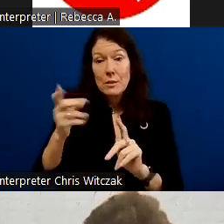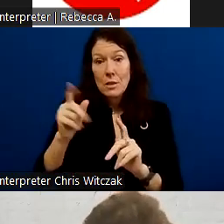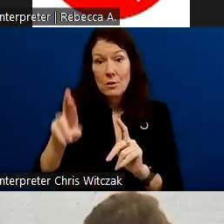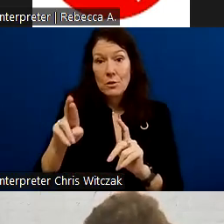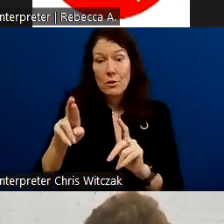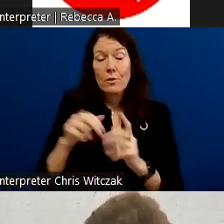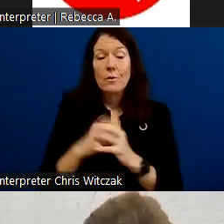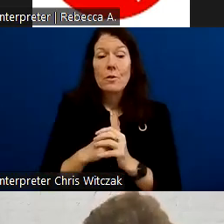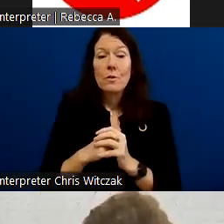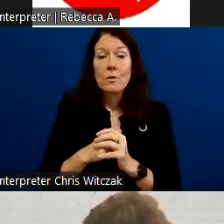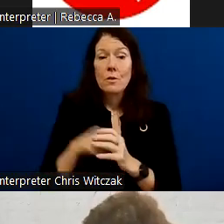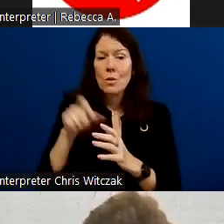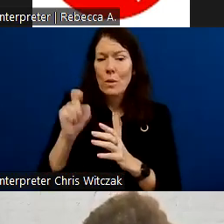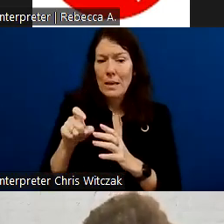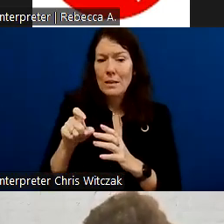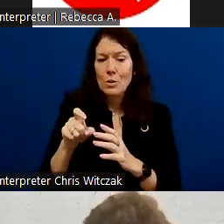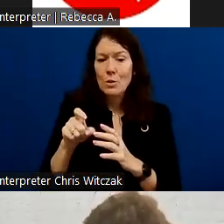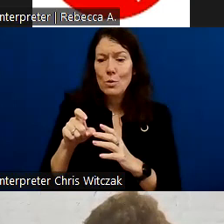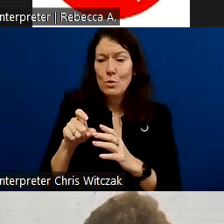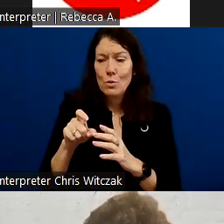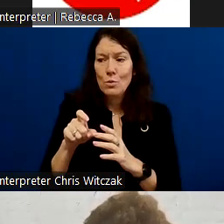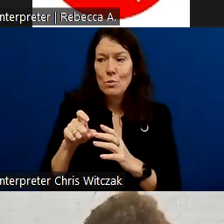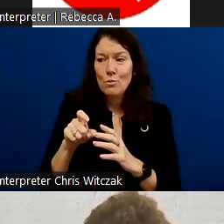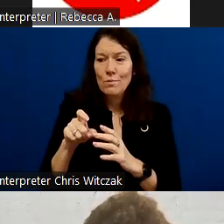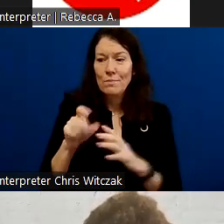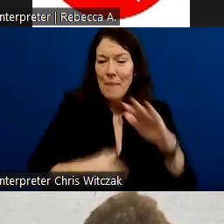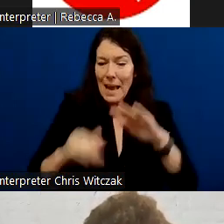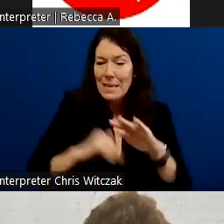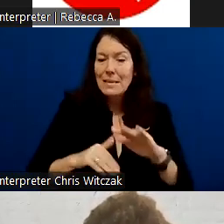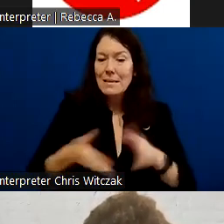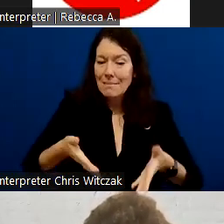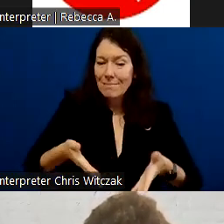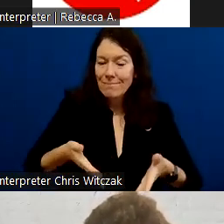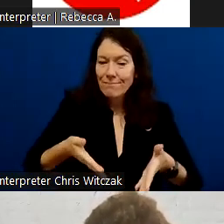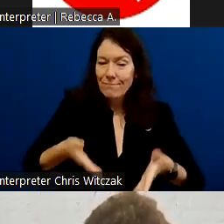so we should be screening in based on need not screening out based on anything having